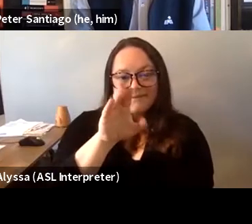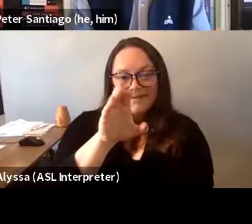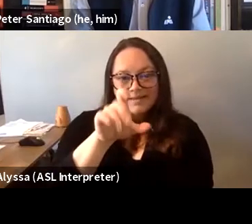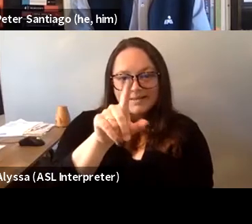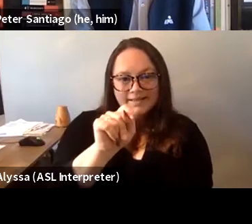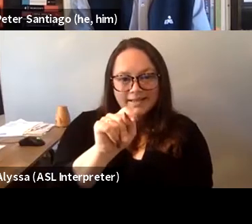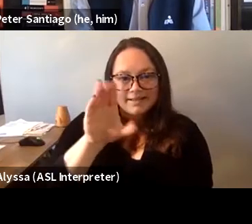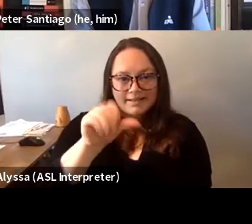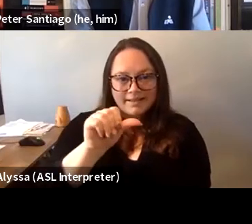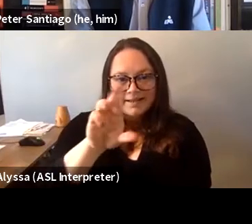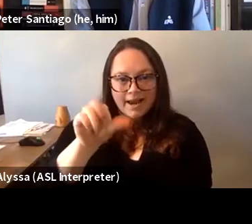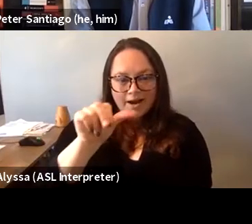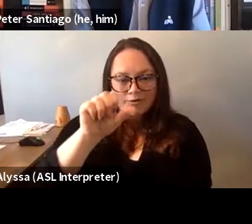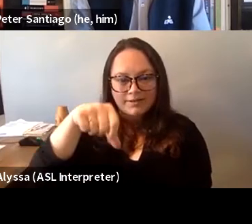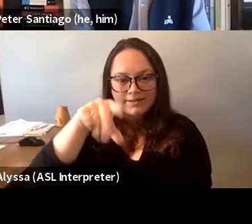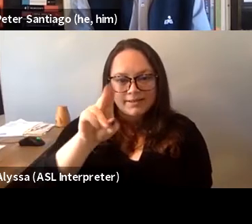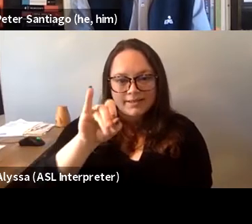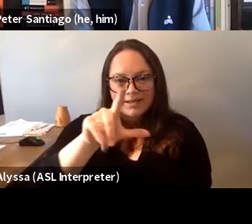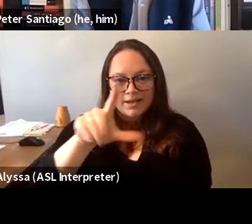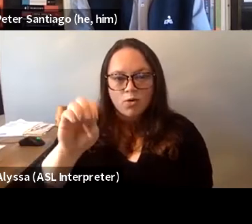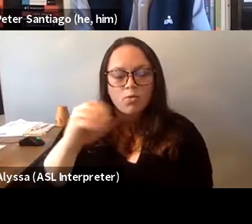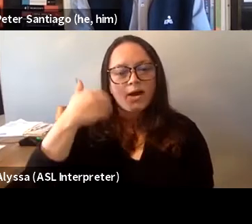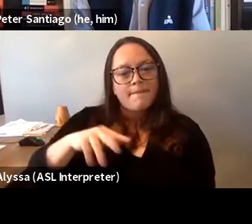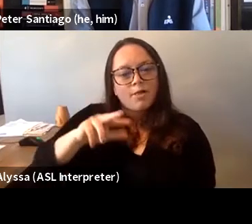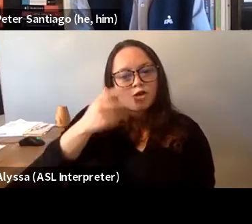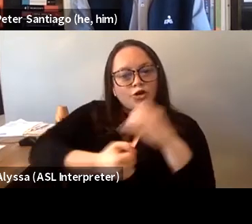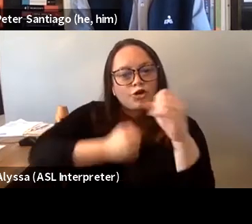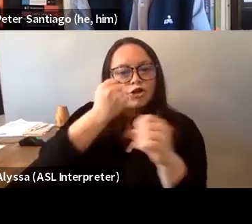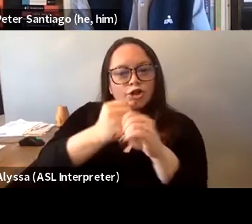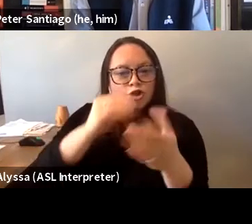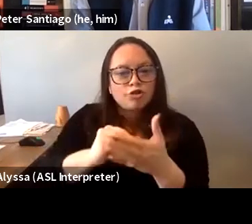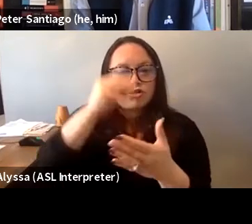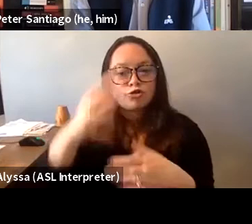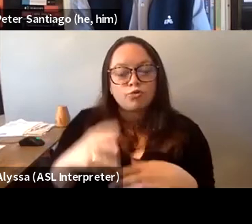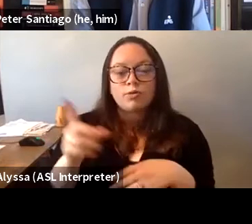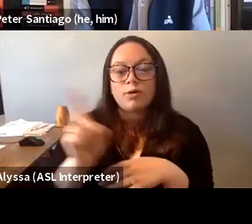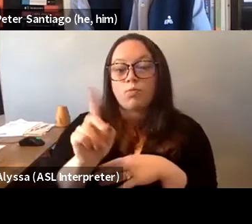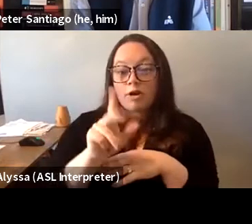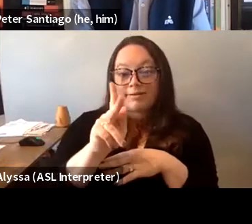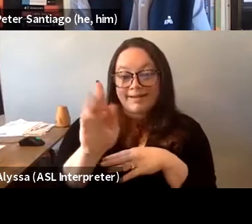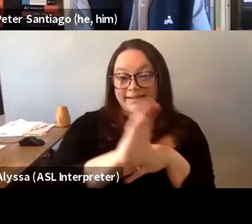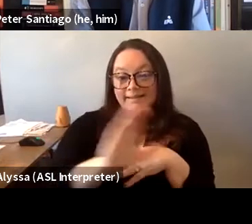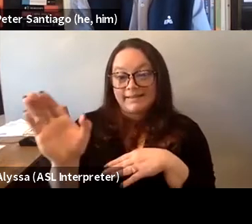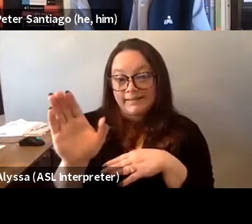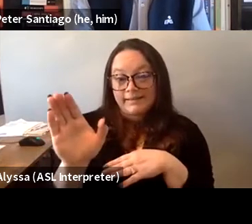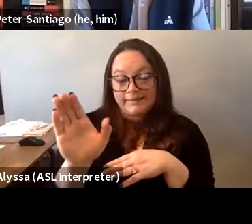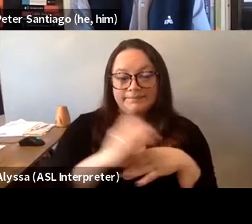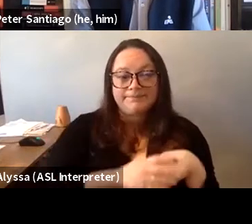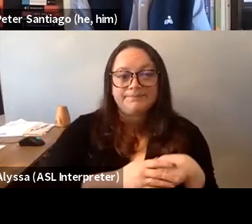third year student at the Melissa Riccio higher education program at Kingsborough Community College, and I'm